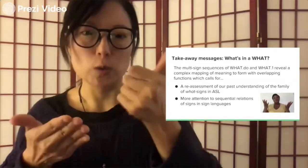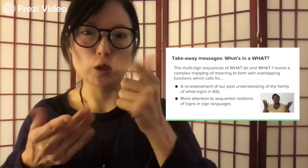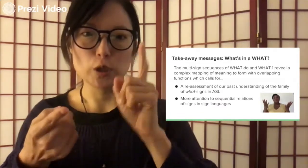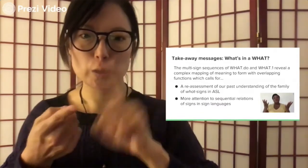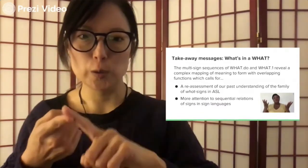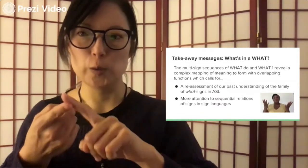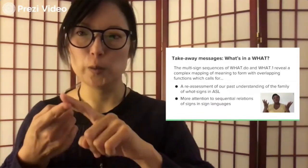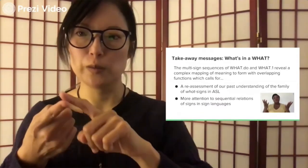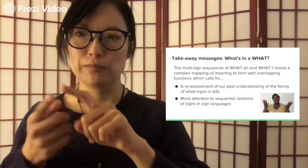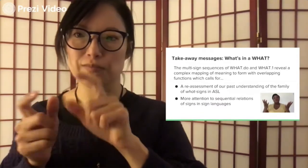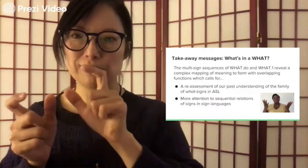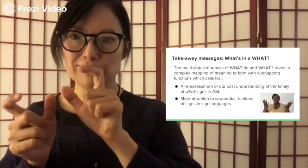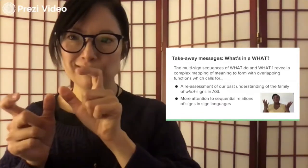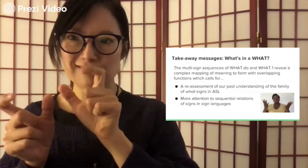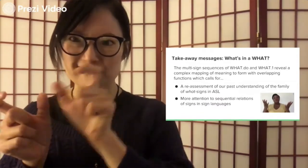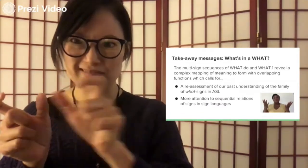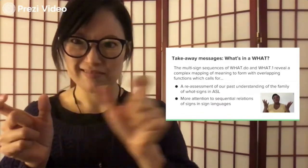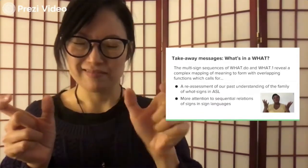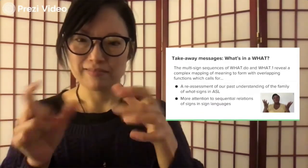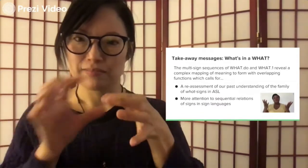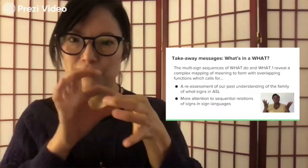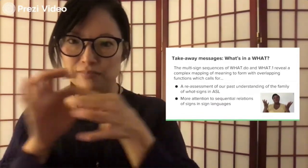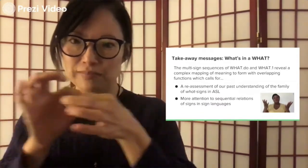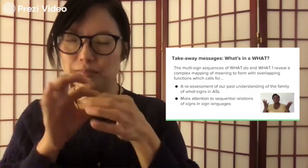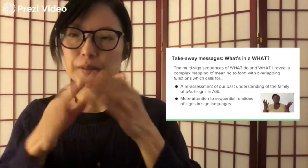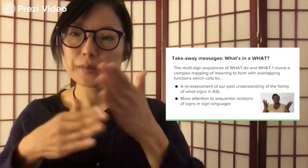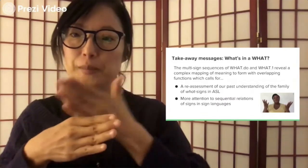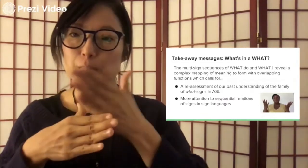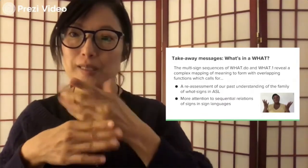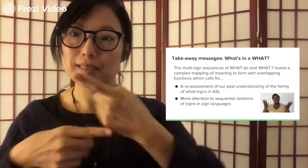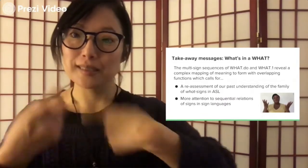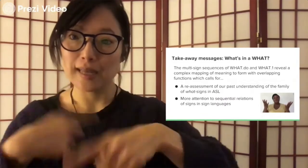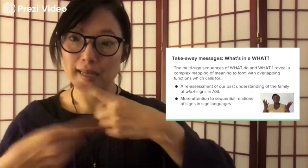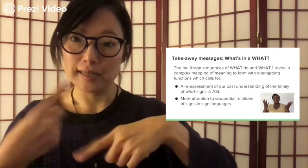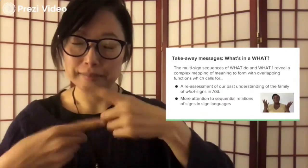need to pay closer attention to the sequential relations between